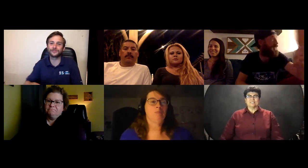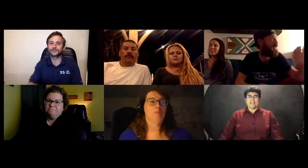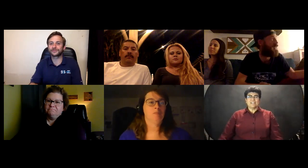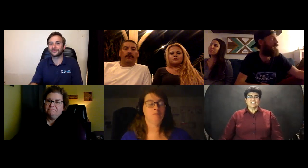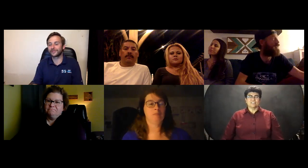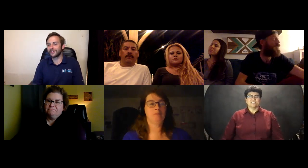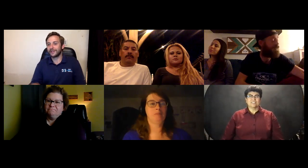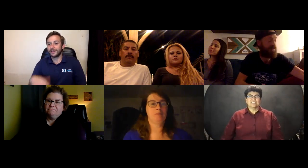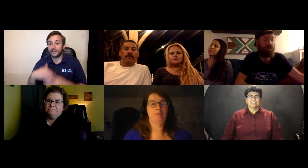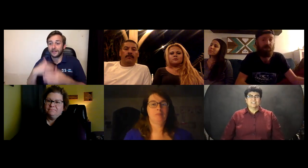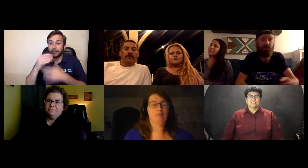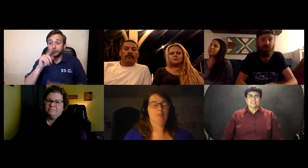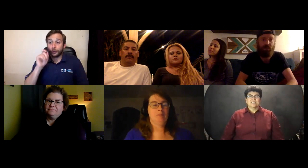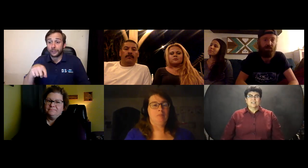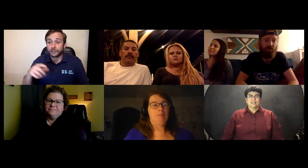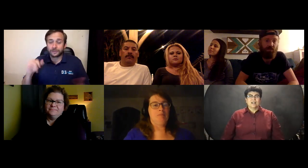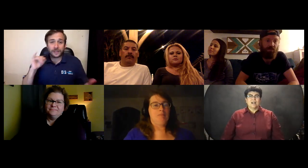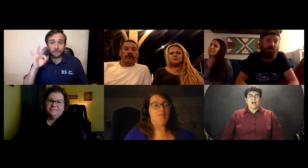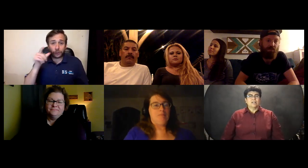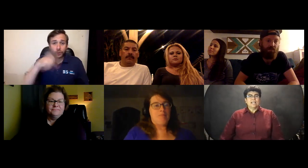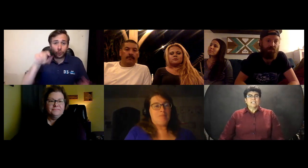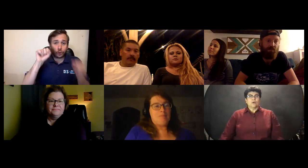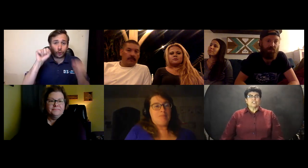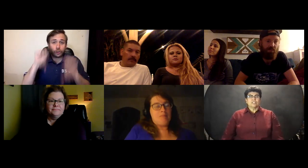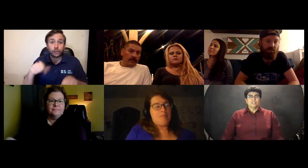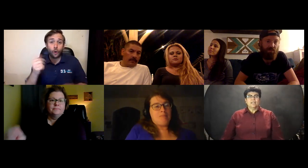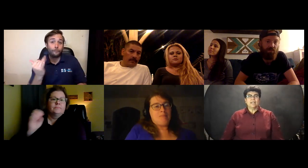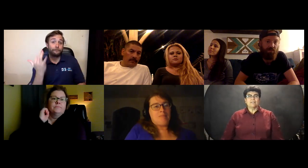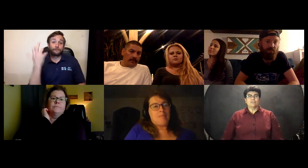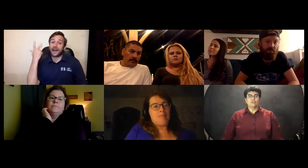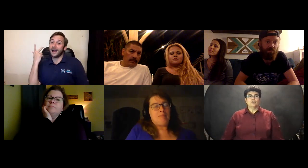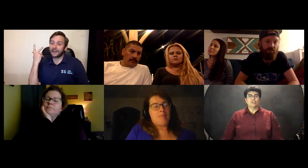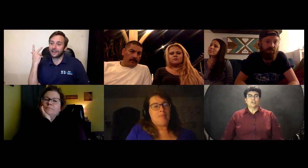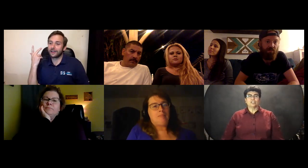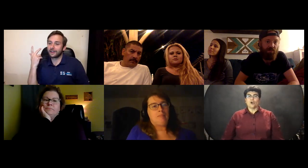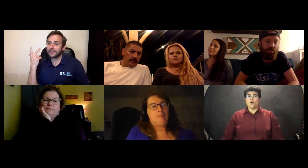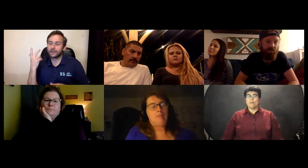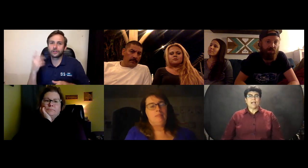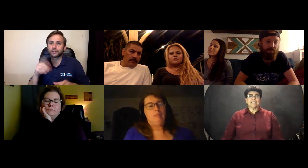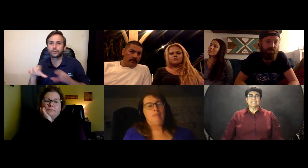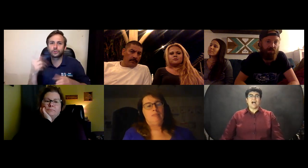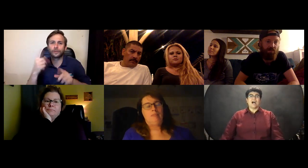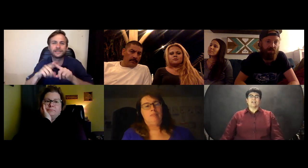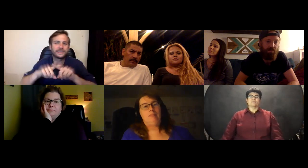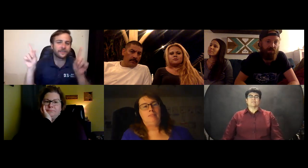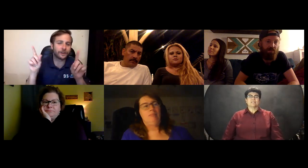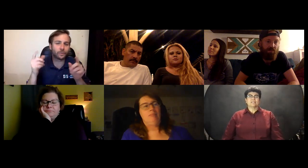thank you uh our next question